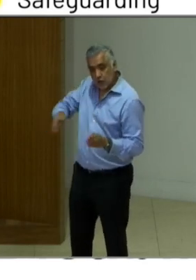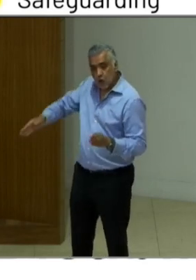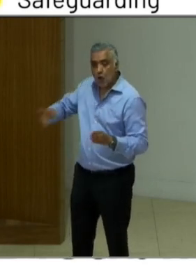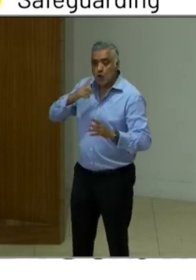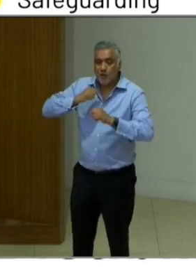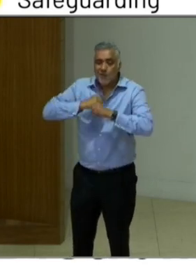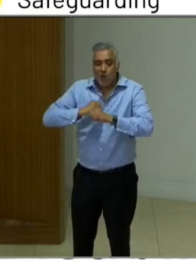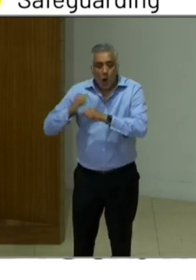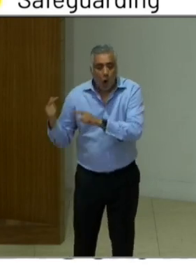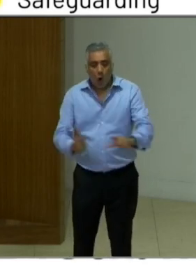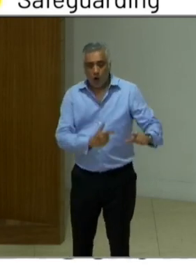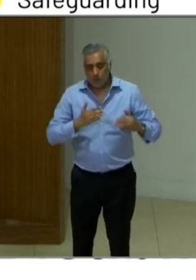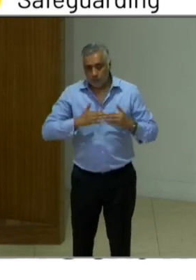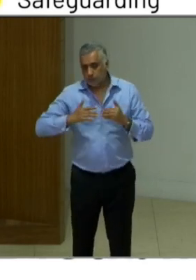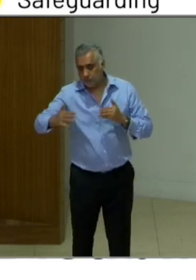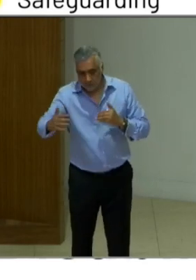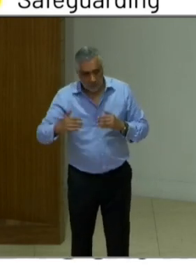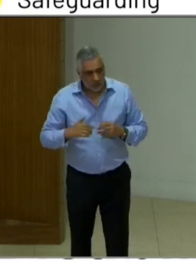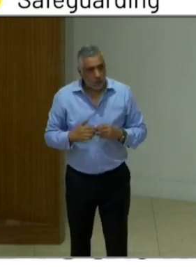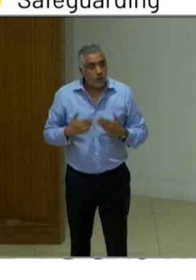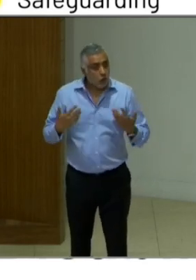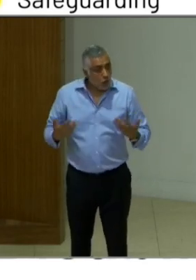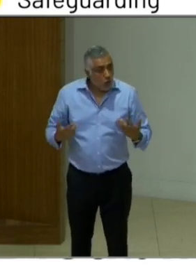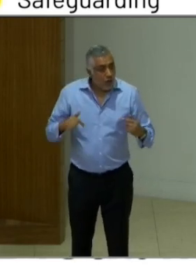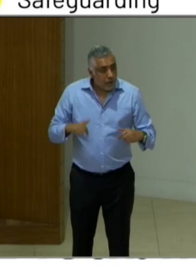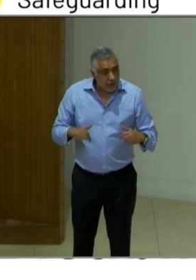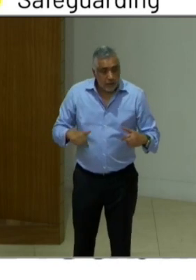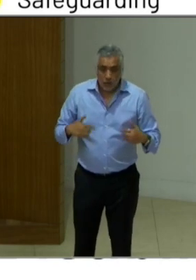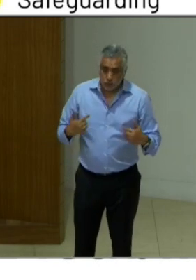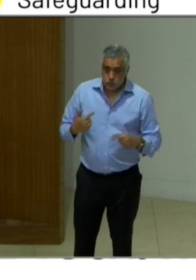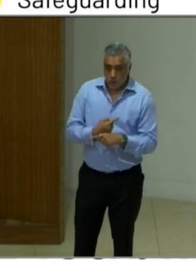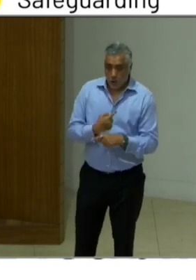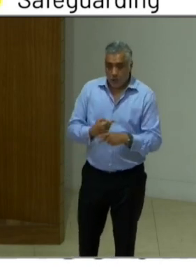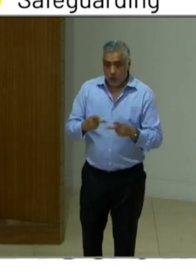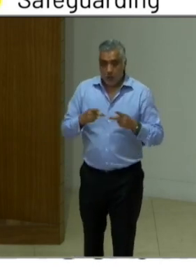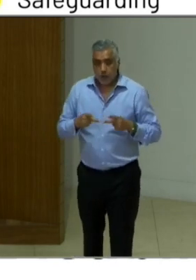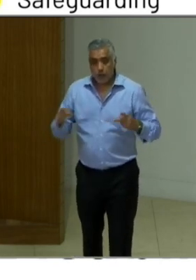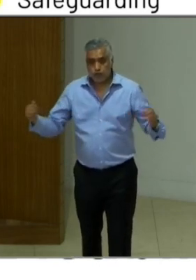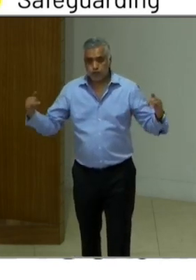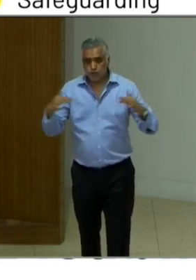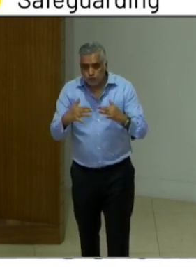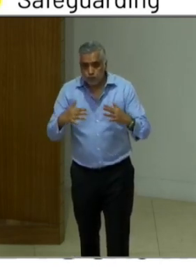all in the future. So, this is an appropriate place for you to convene and interact on this important